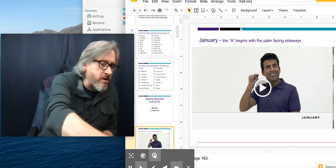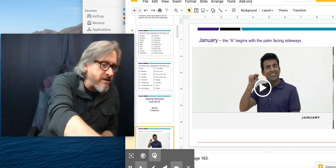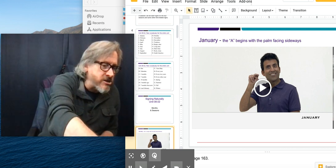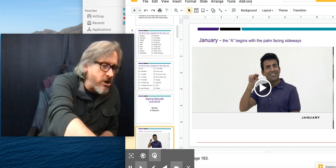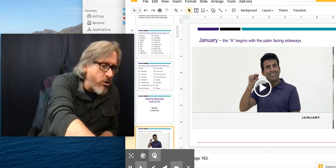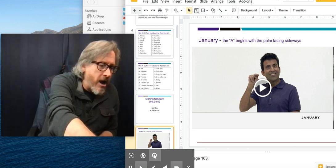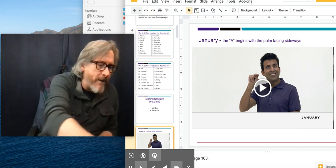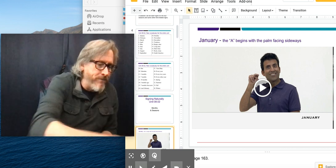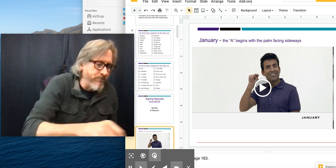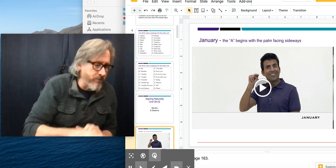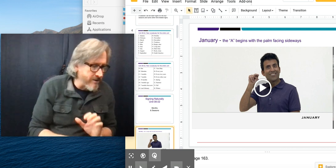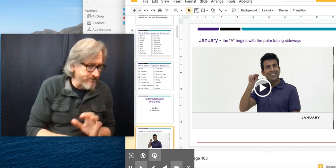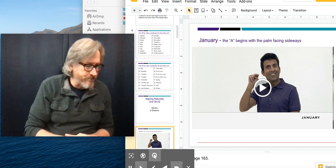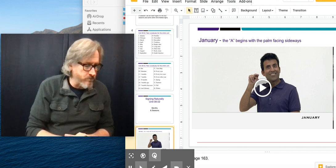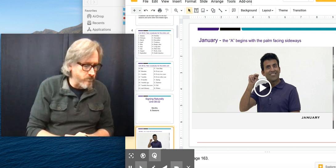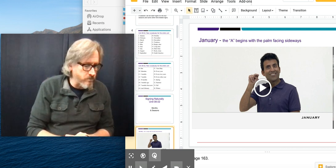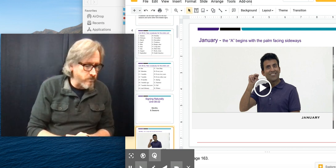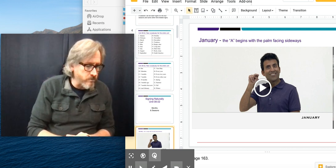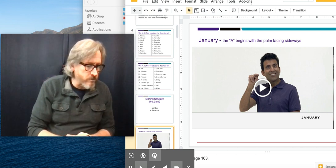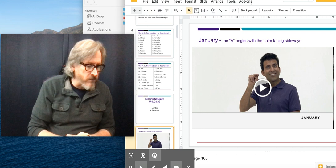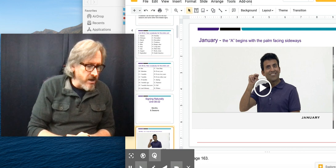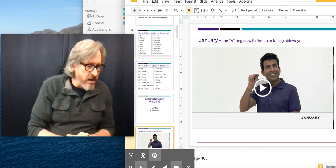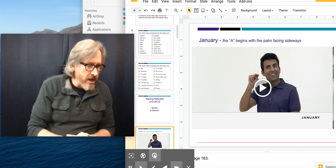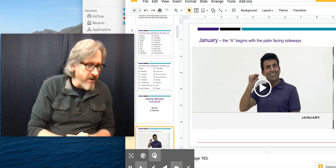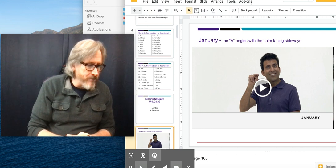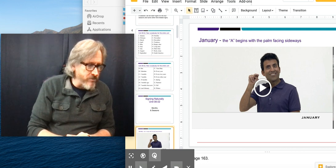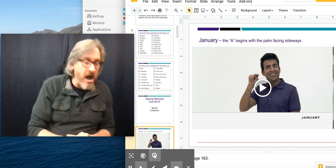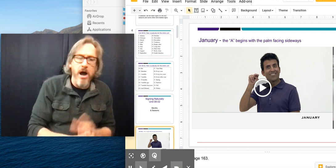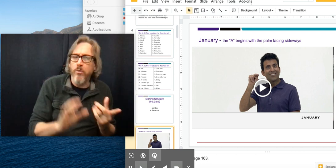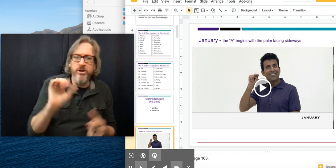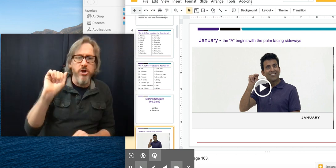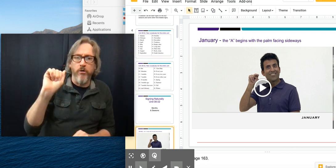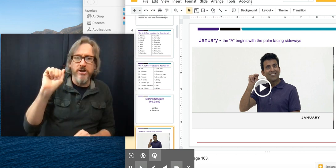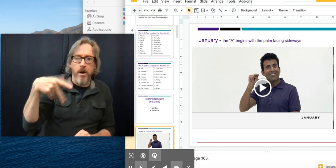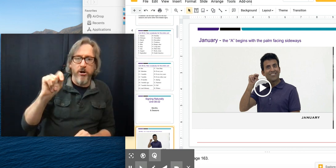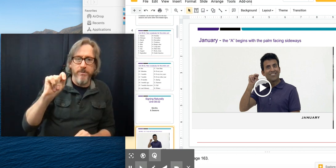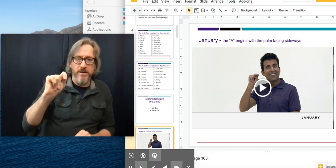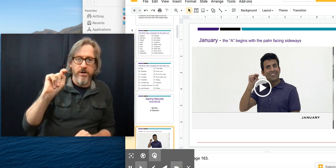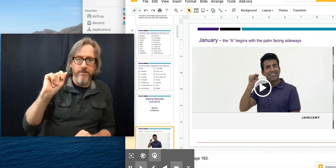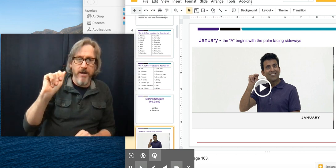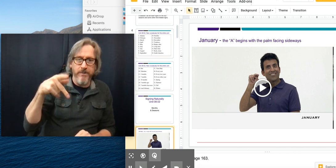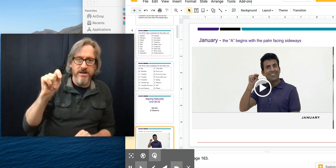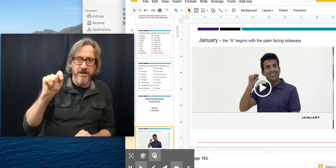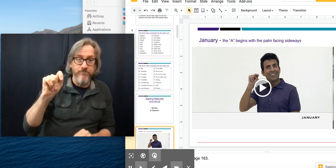so um um uh we already do apartment right apt